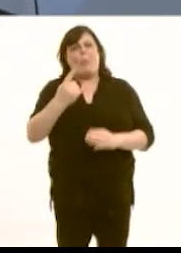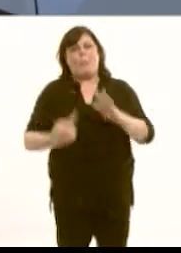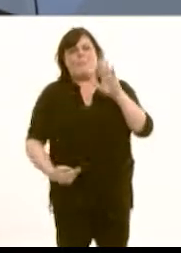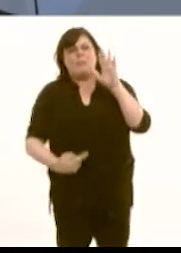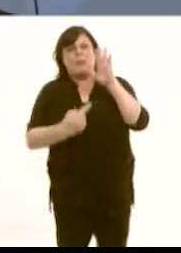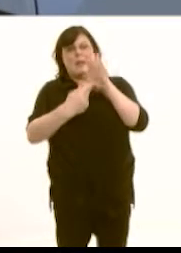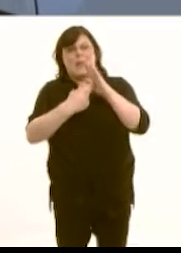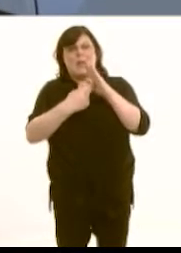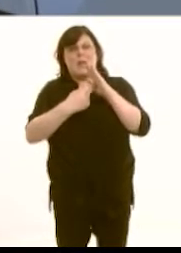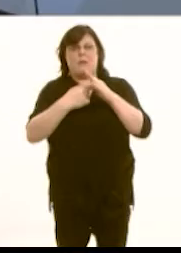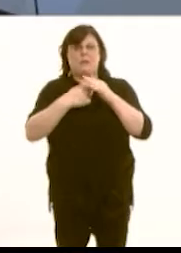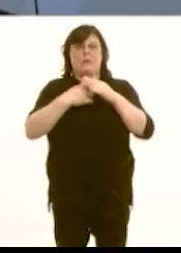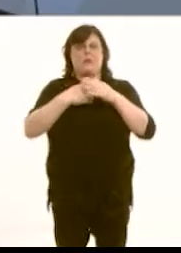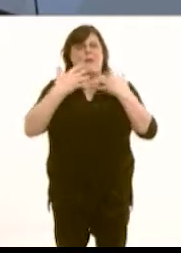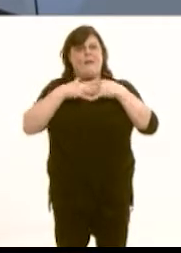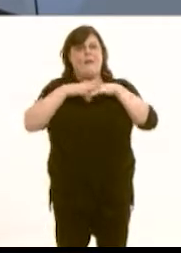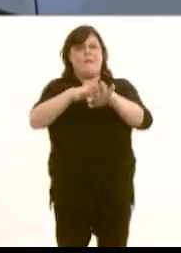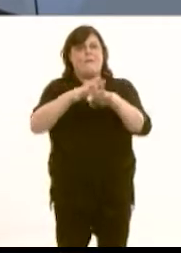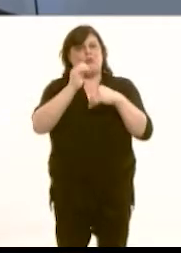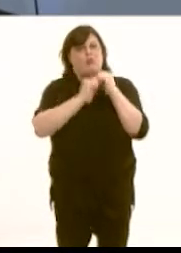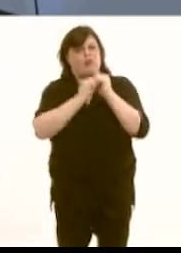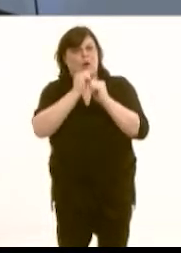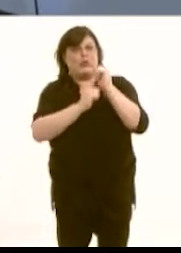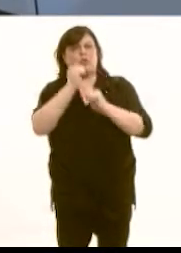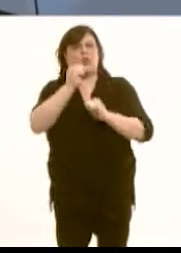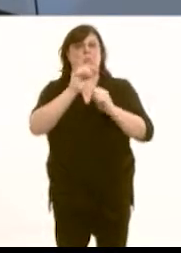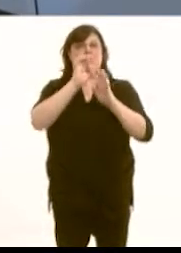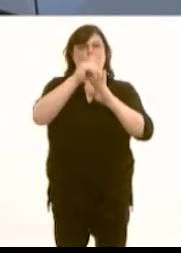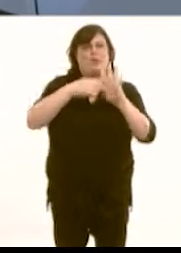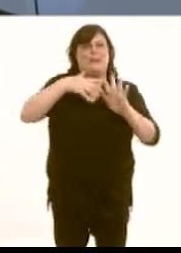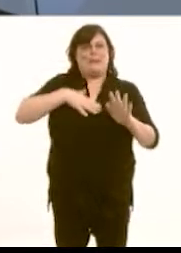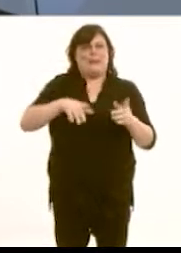as needing to be delivered to help the Welsh economy is the M4 relief road.